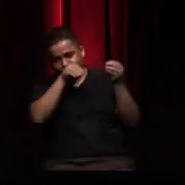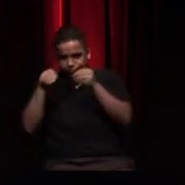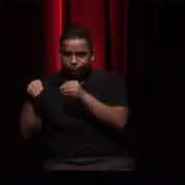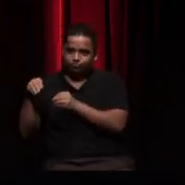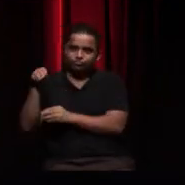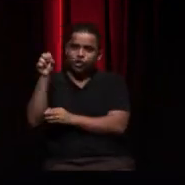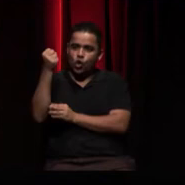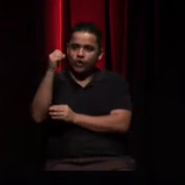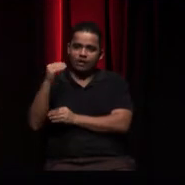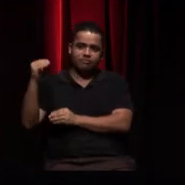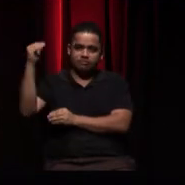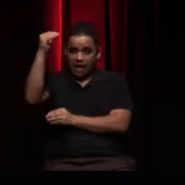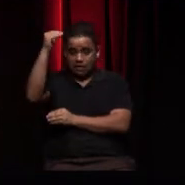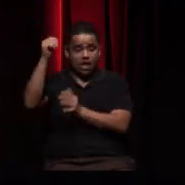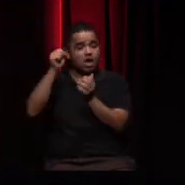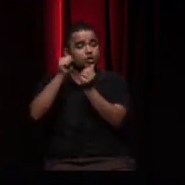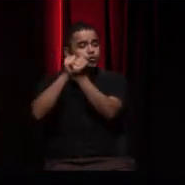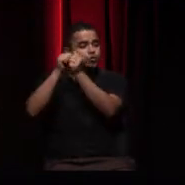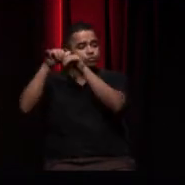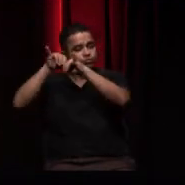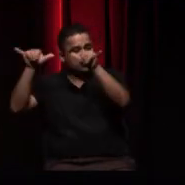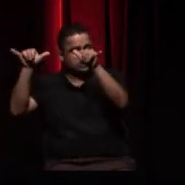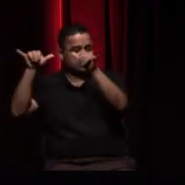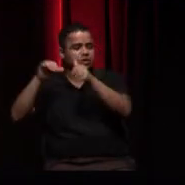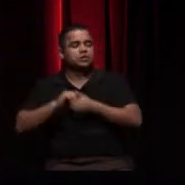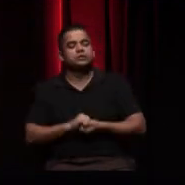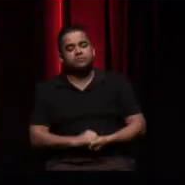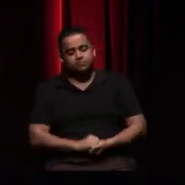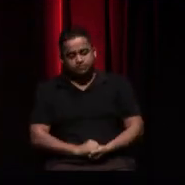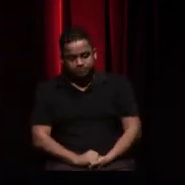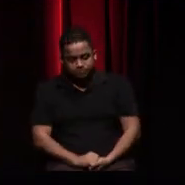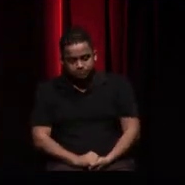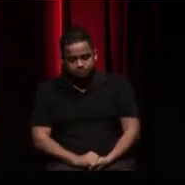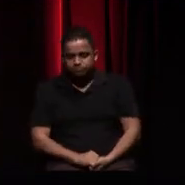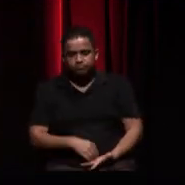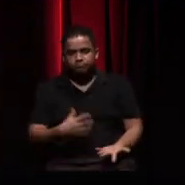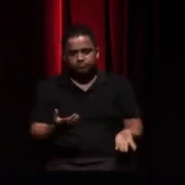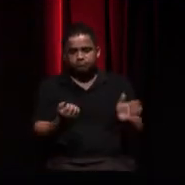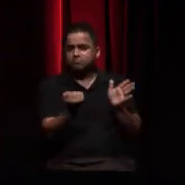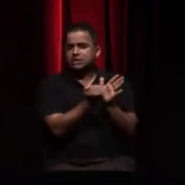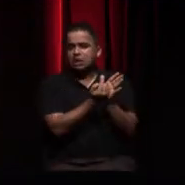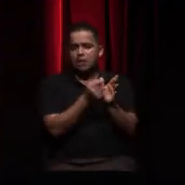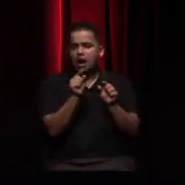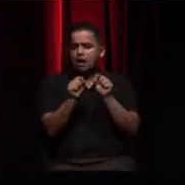together with the paper’s advertising dept. What do brands want?